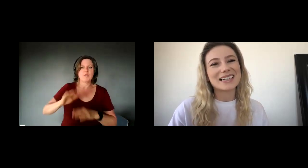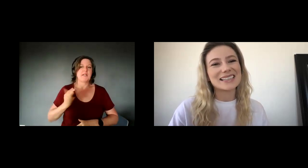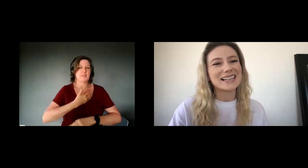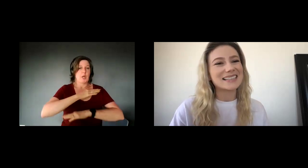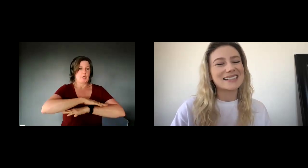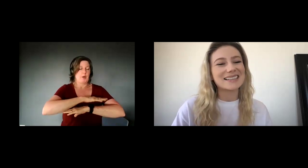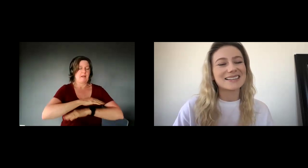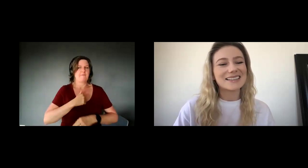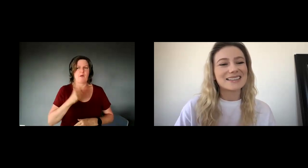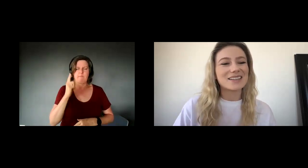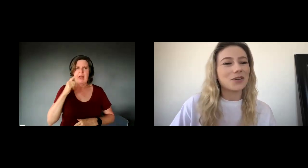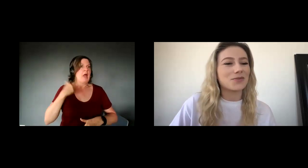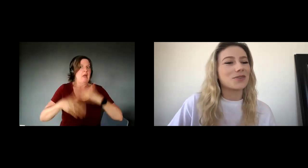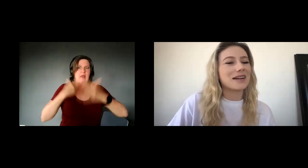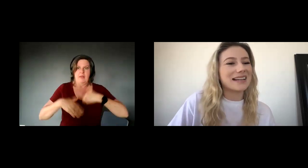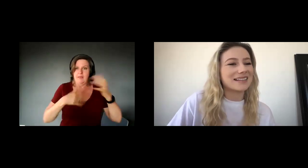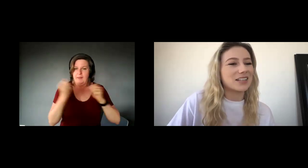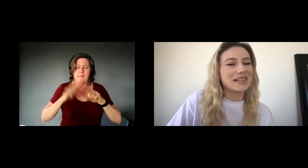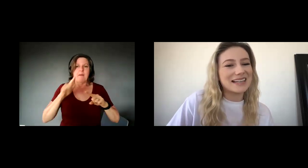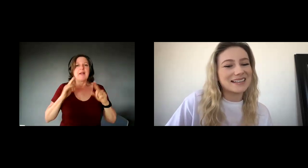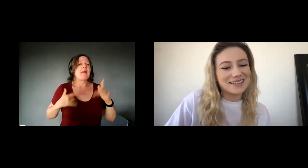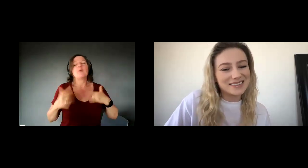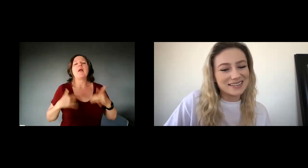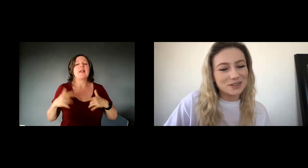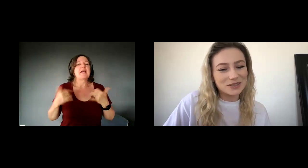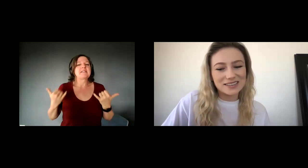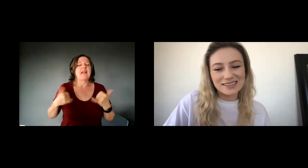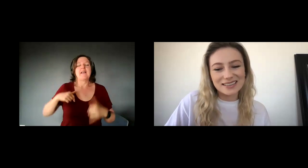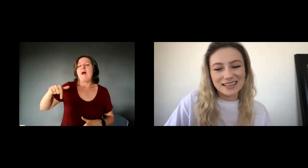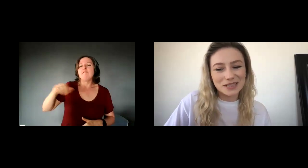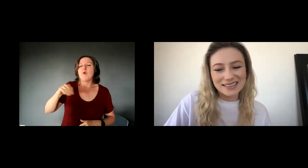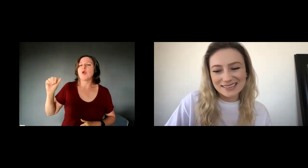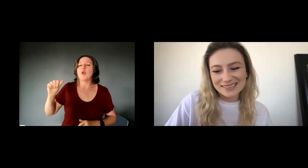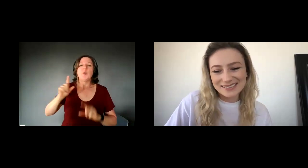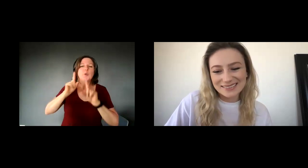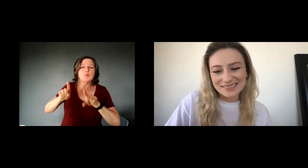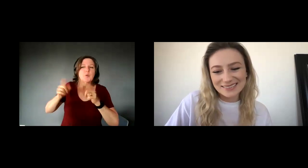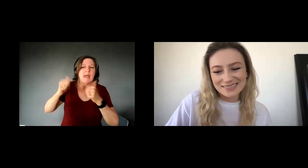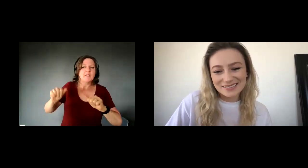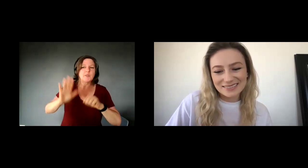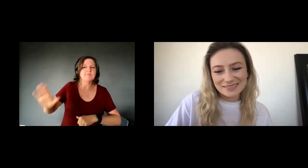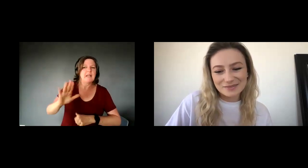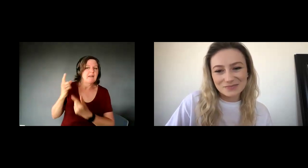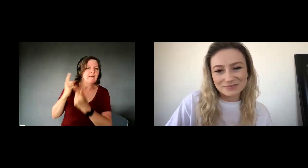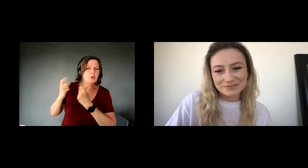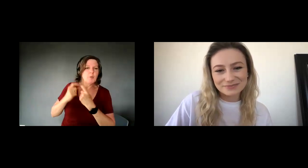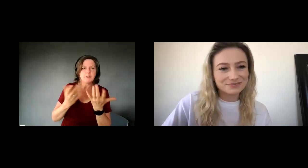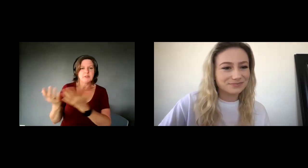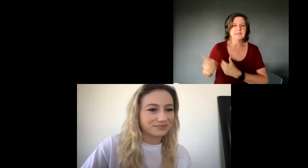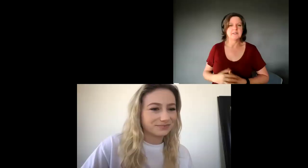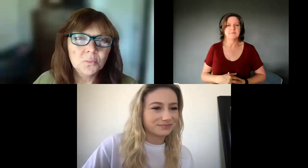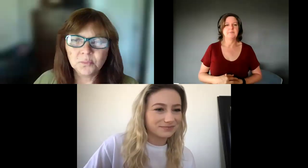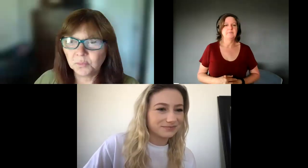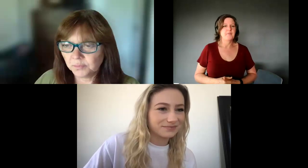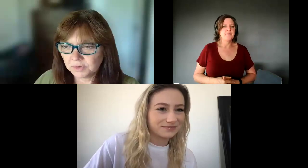really excited to go through a Q&A and answer any questions that anyone has.